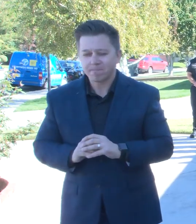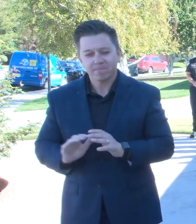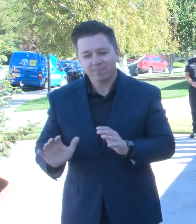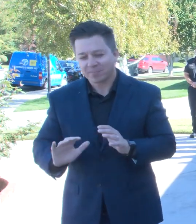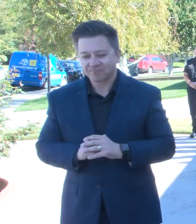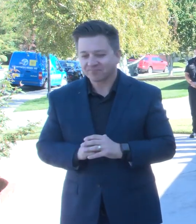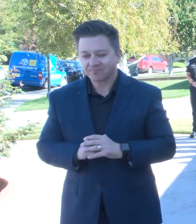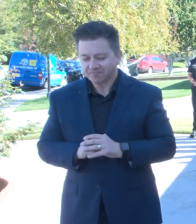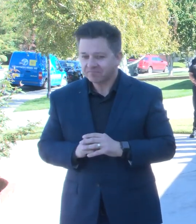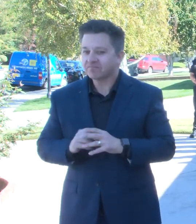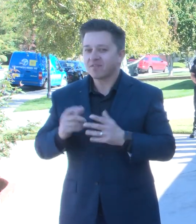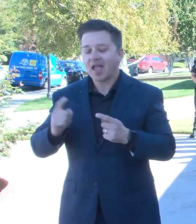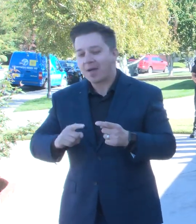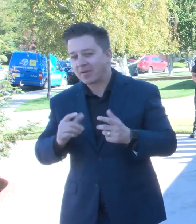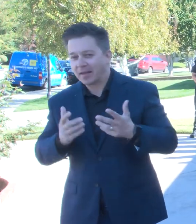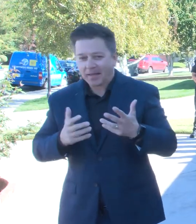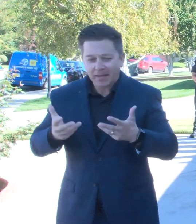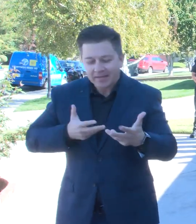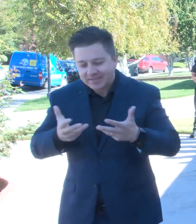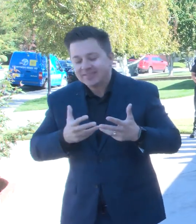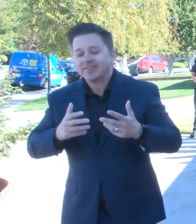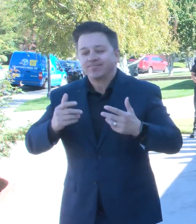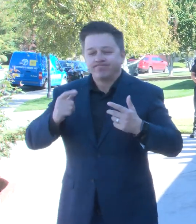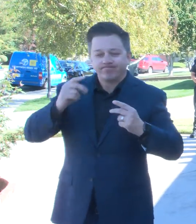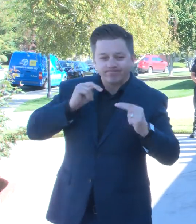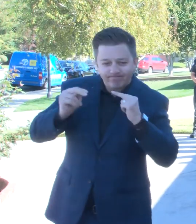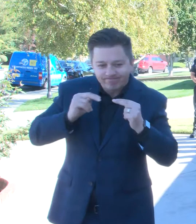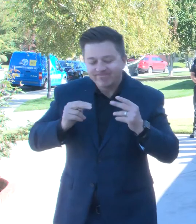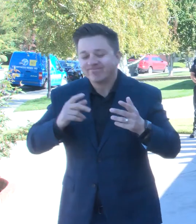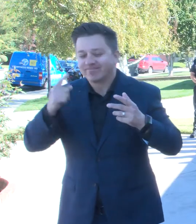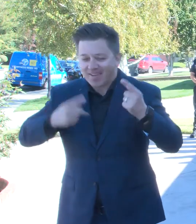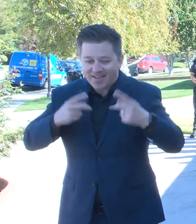i met her in the middle and i told her that i was a local firefighter happens